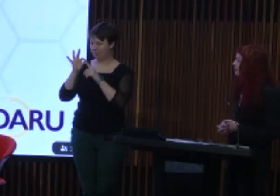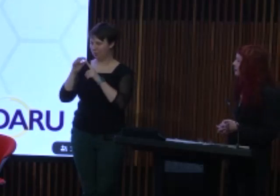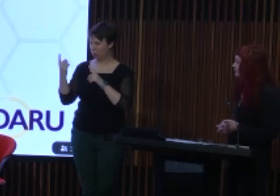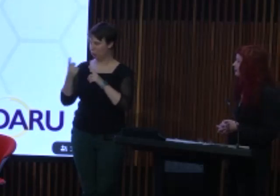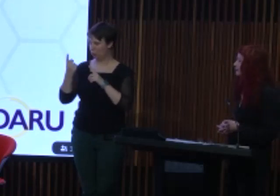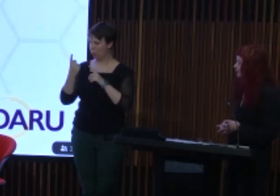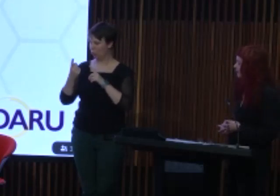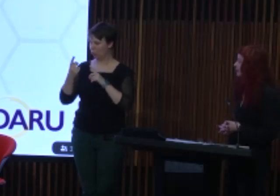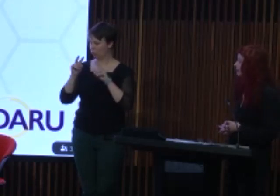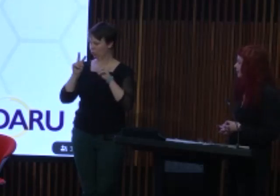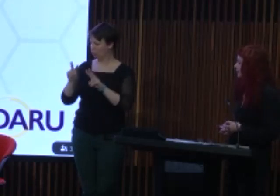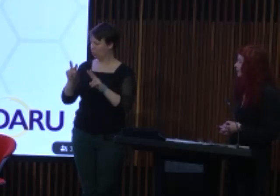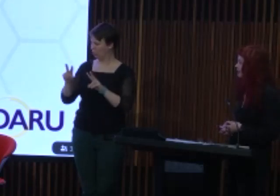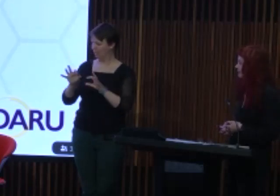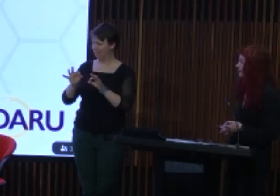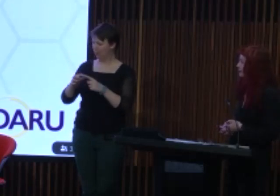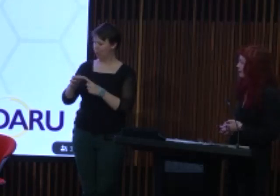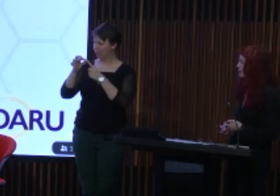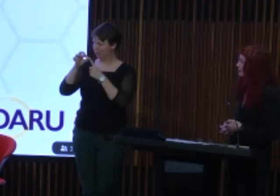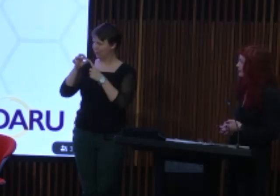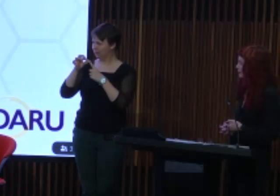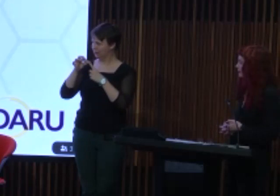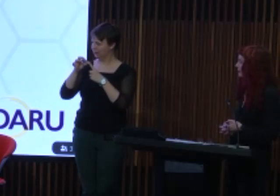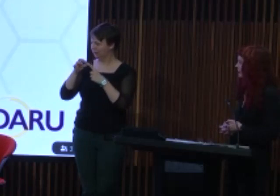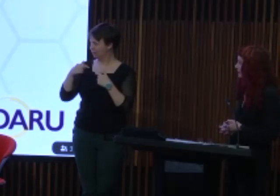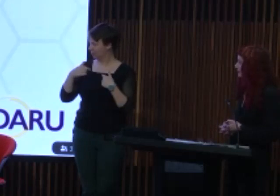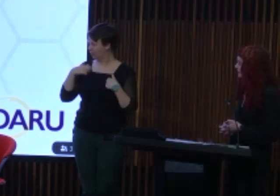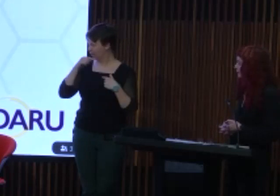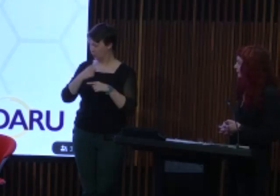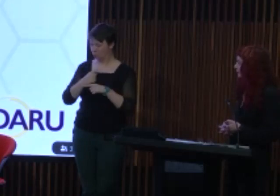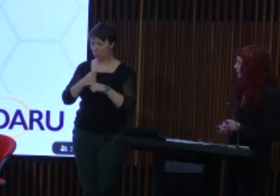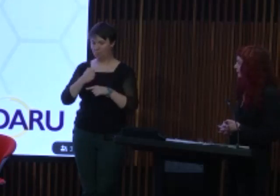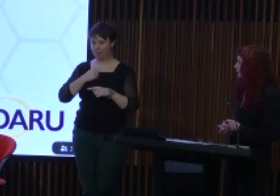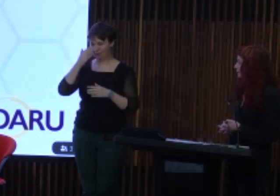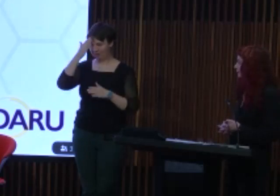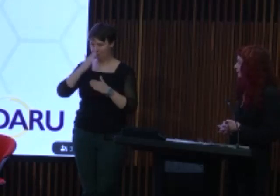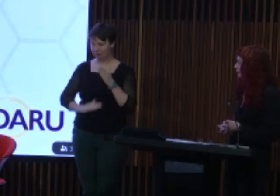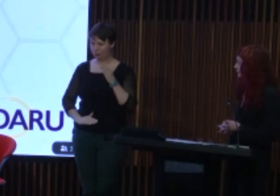nominees. And I can certainly talk from experience from one case that we had at Star, that there